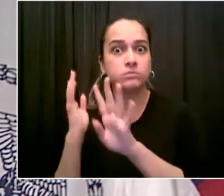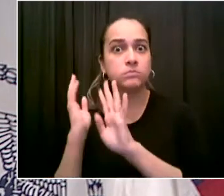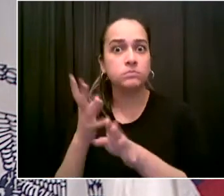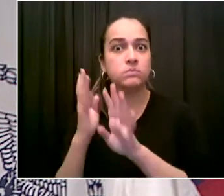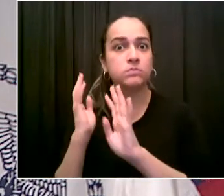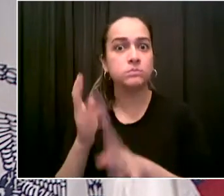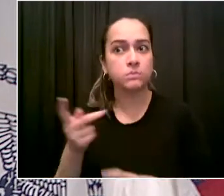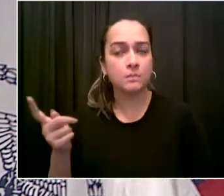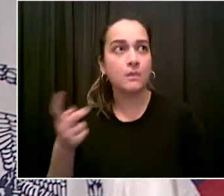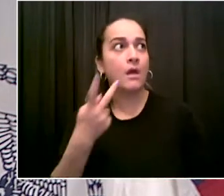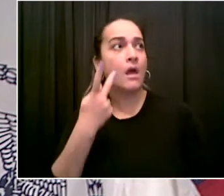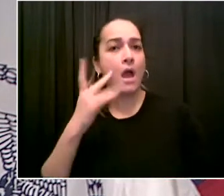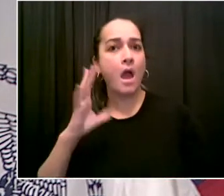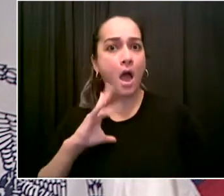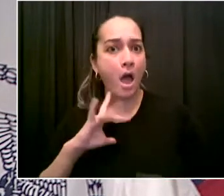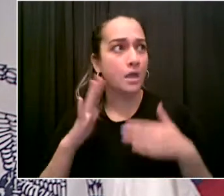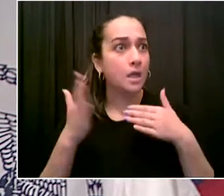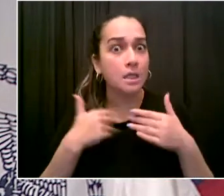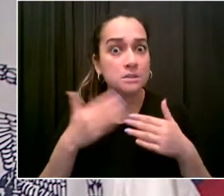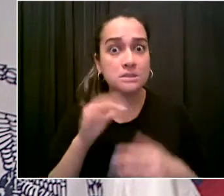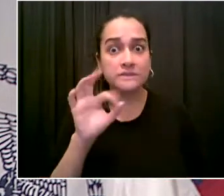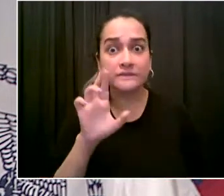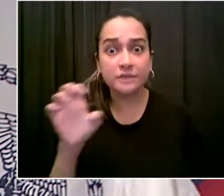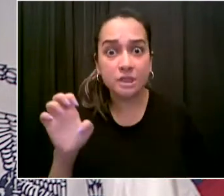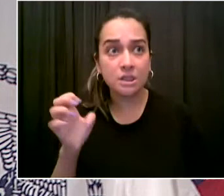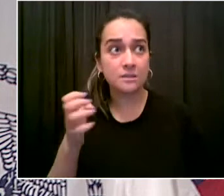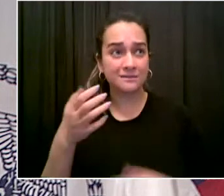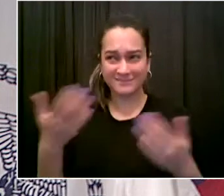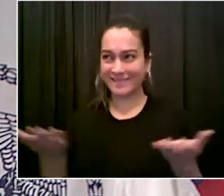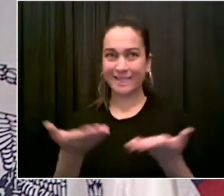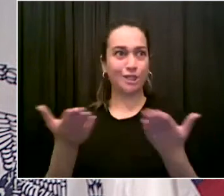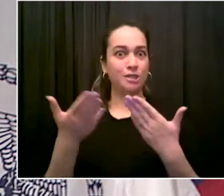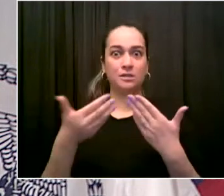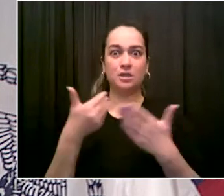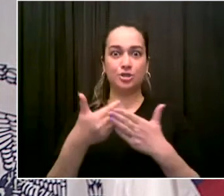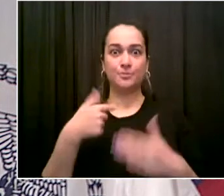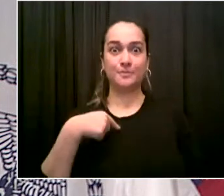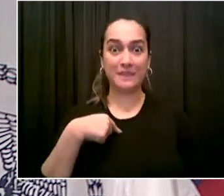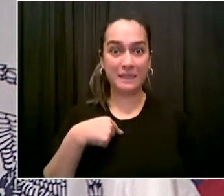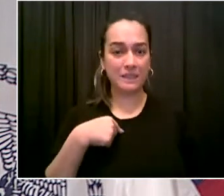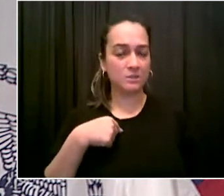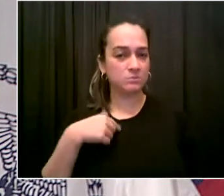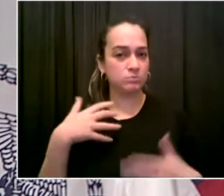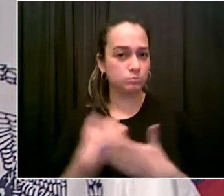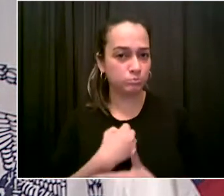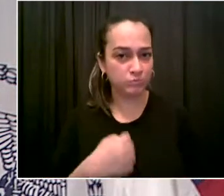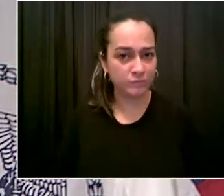EXCITEMENT. PEOPLE COMING OVER SAY NOW THE GETTING EARY DTO BE VACCINATED. WE HAVE MORE TO FINISH. CLEARLY WE SAW